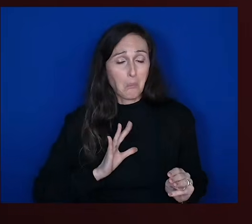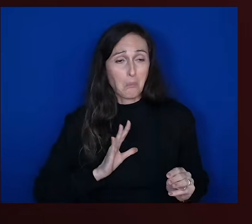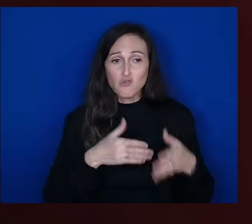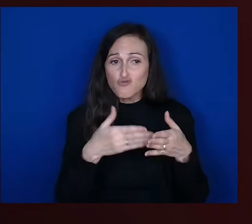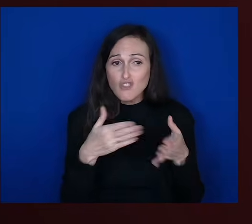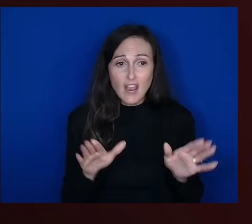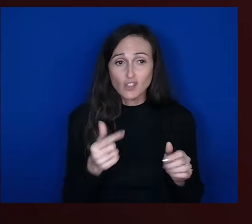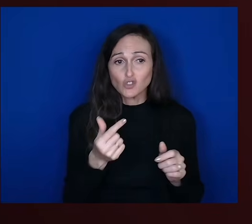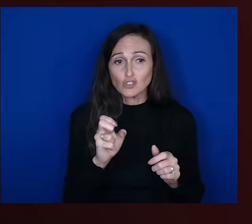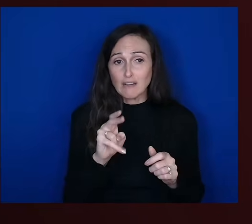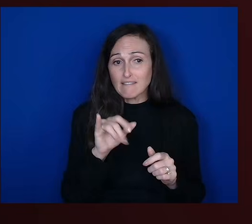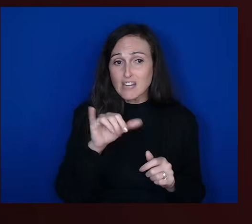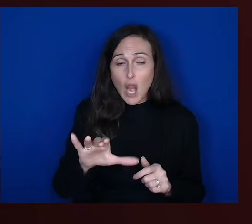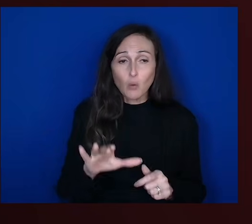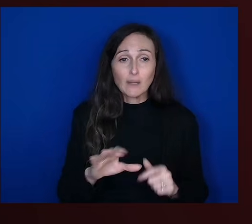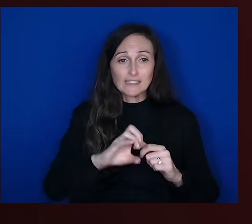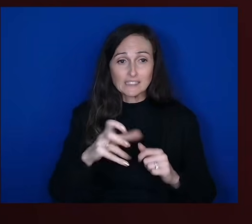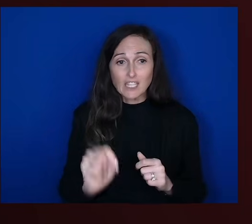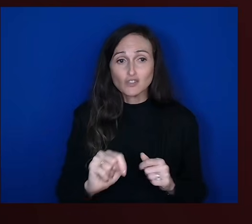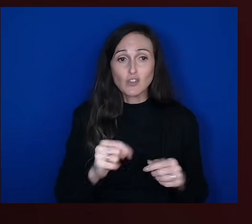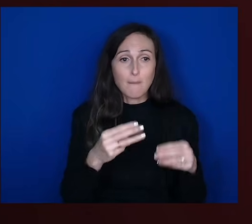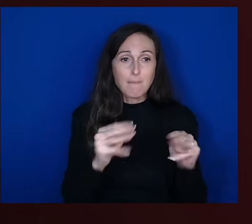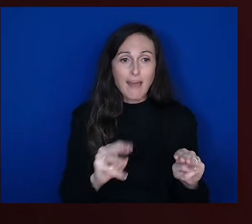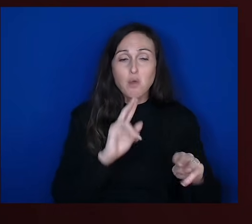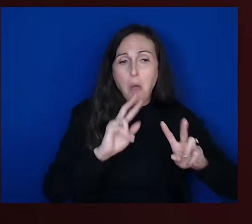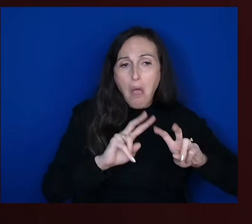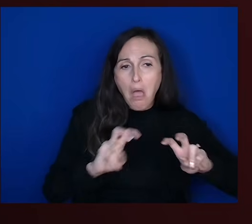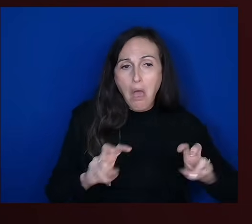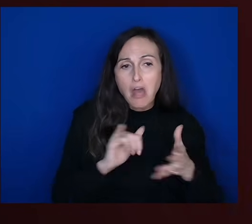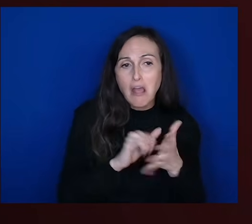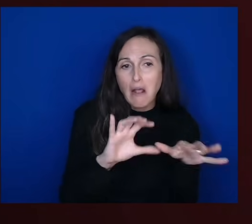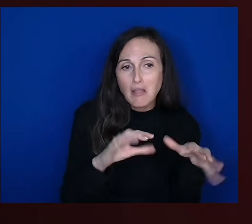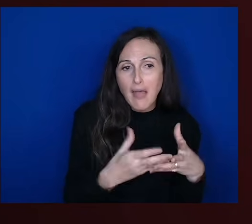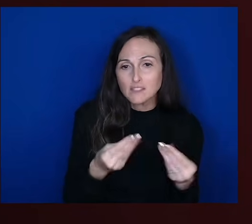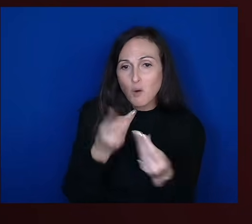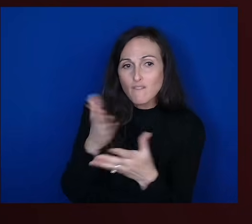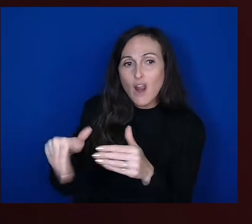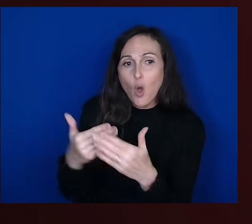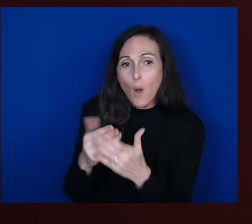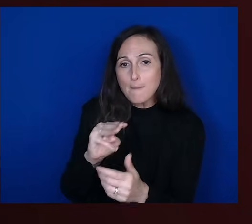It will parse that class and provide all of the meta data that whichever provider needs